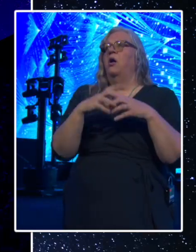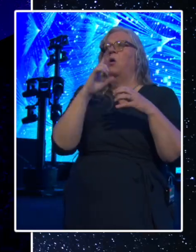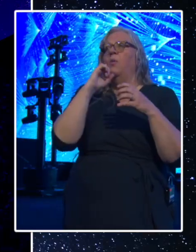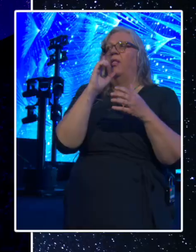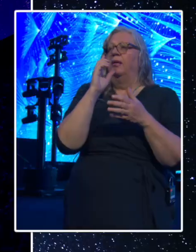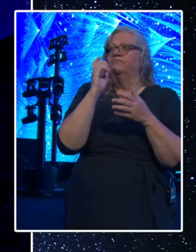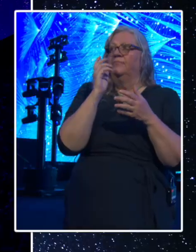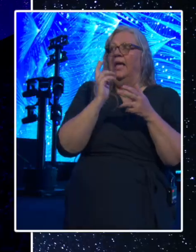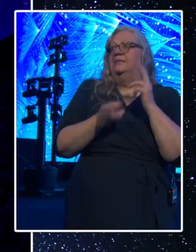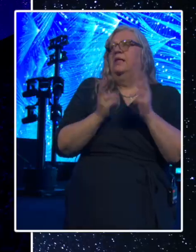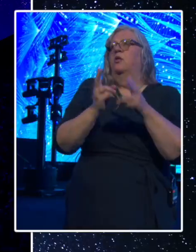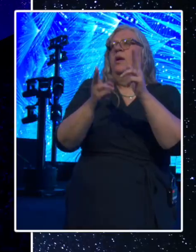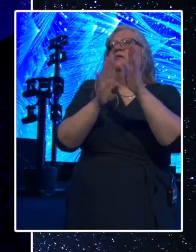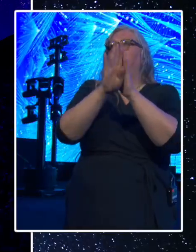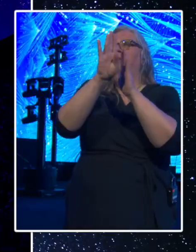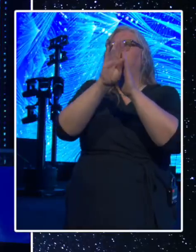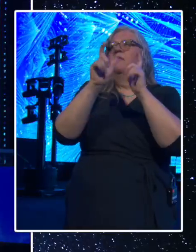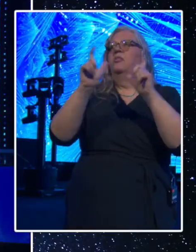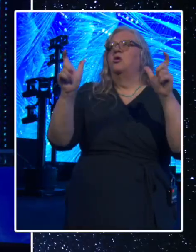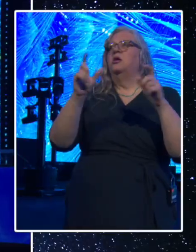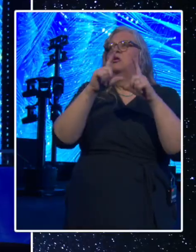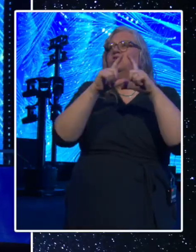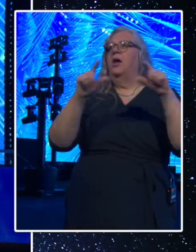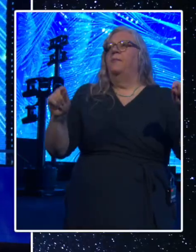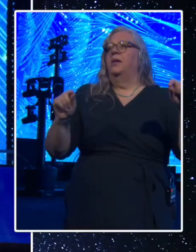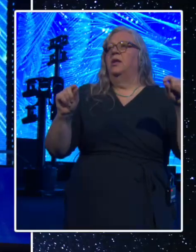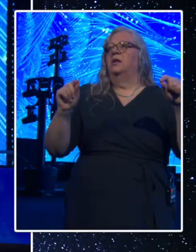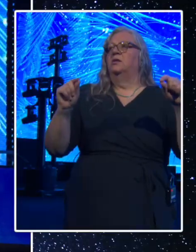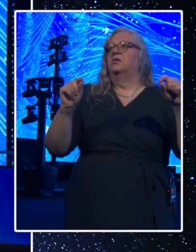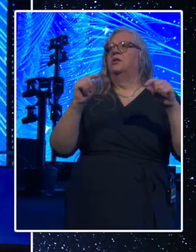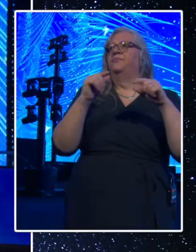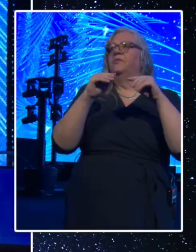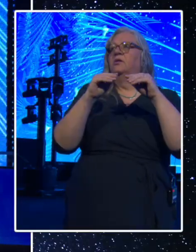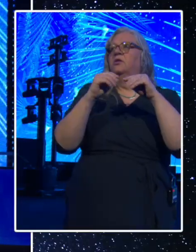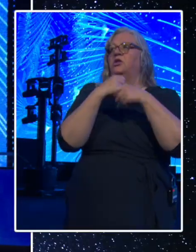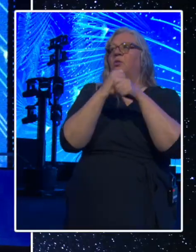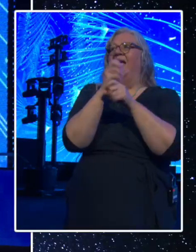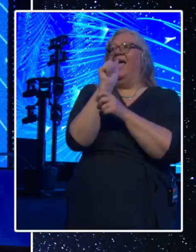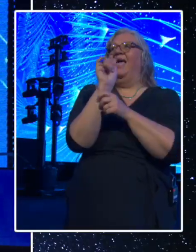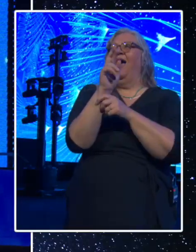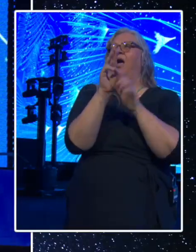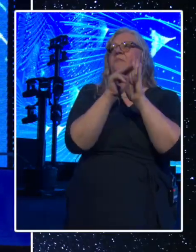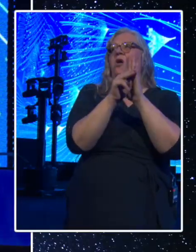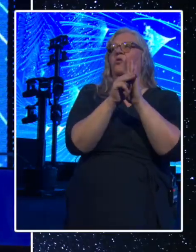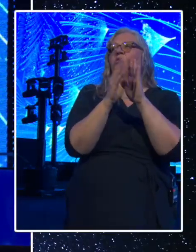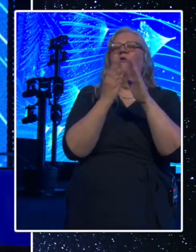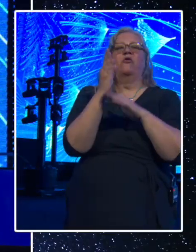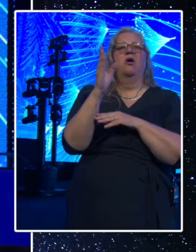of large-scale Japanese generative AI models of over a trillion parameters.